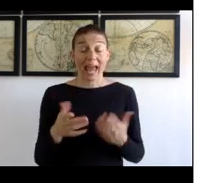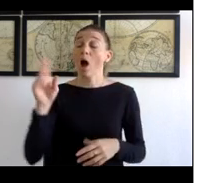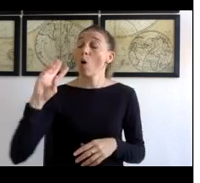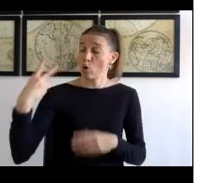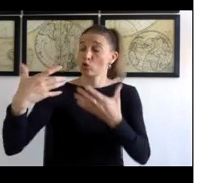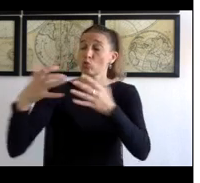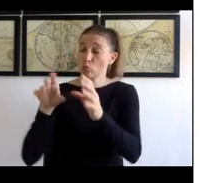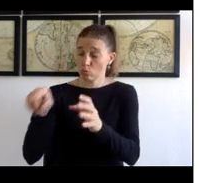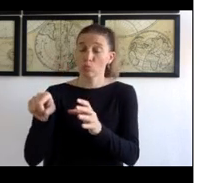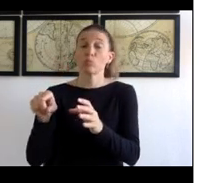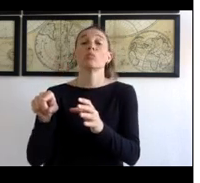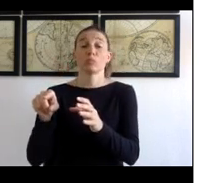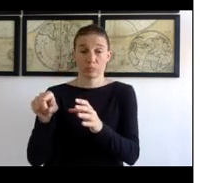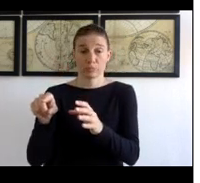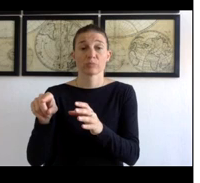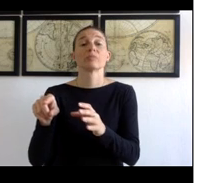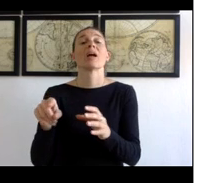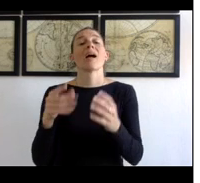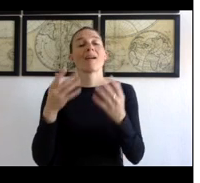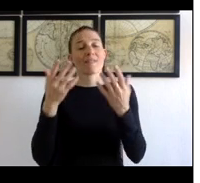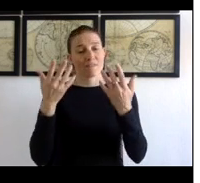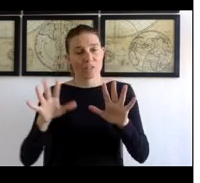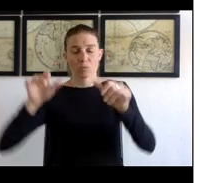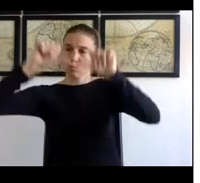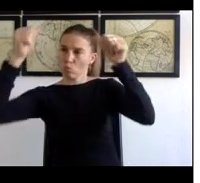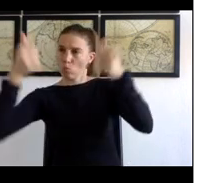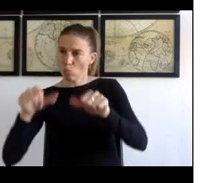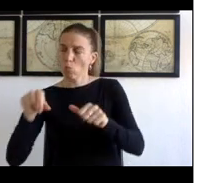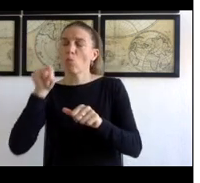on disability statistics to be included in the labour force survey,